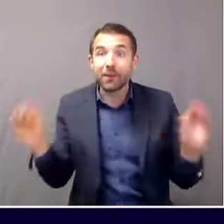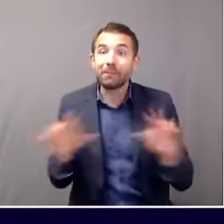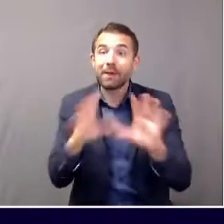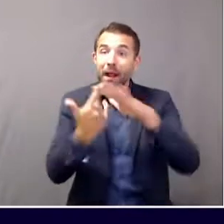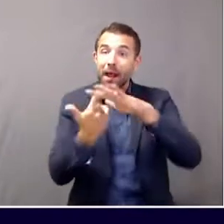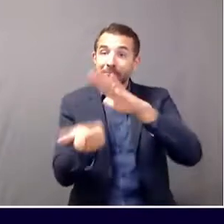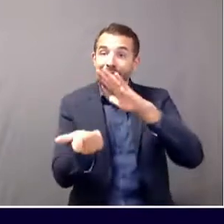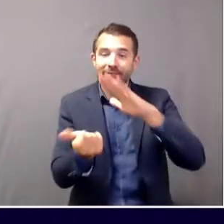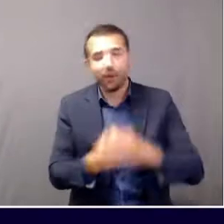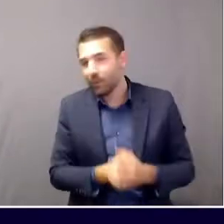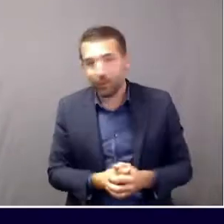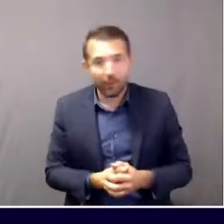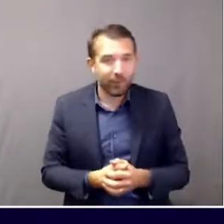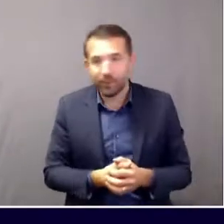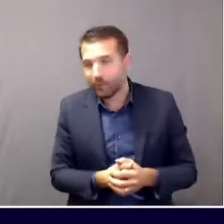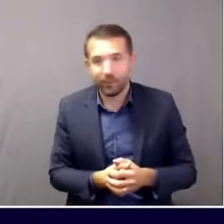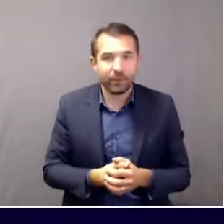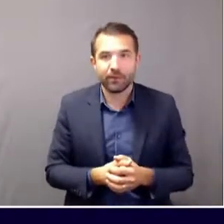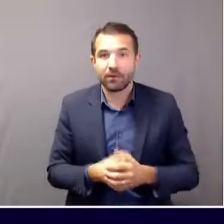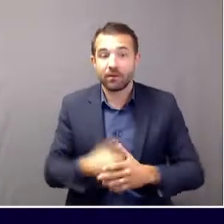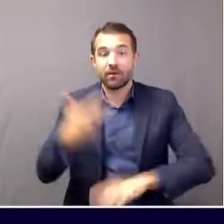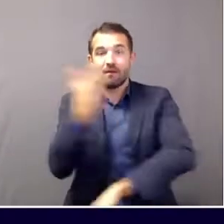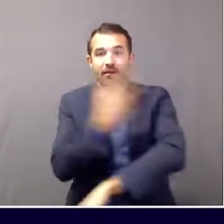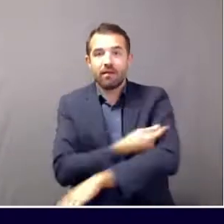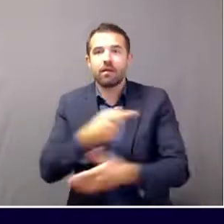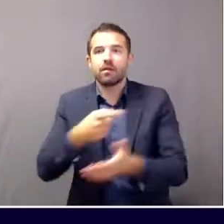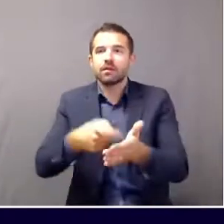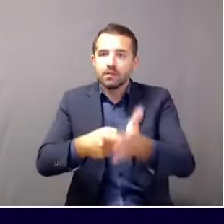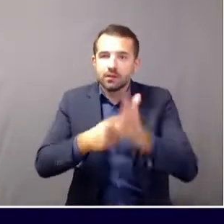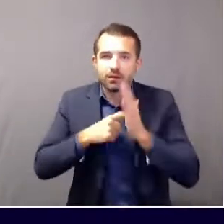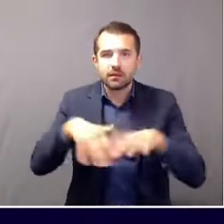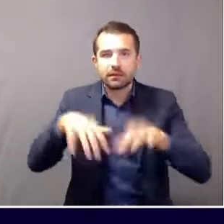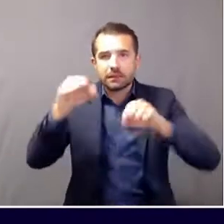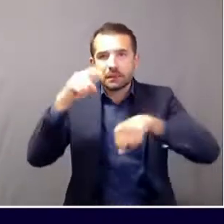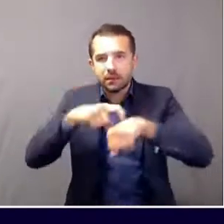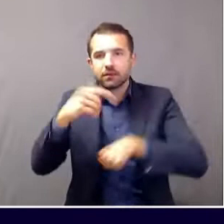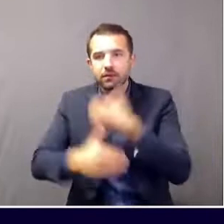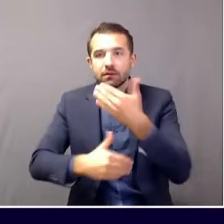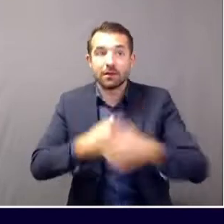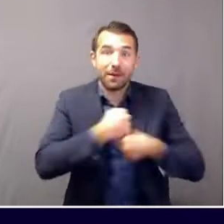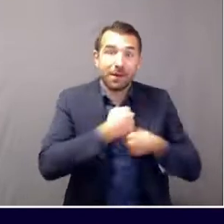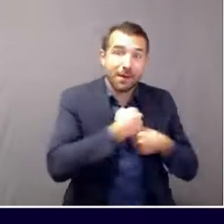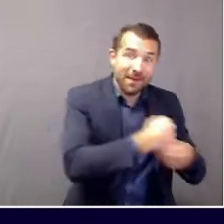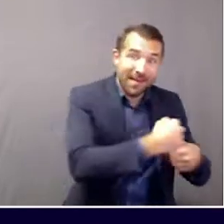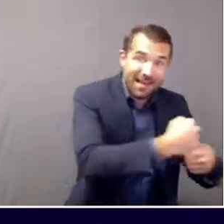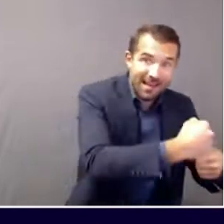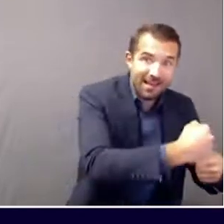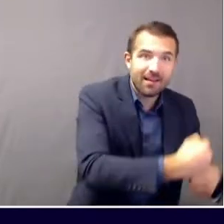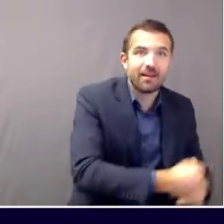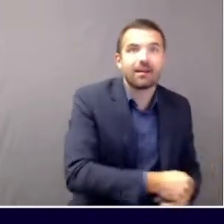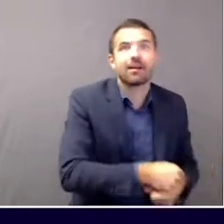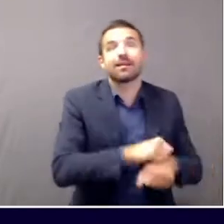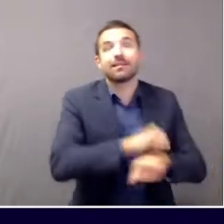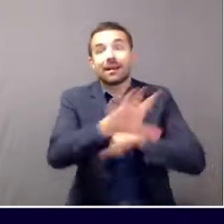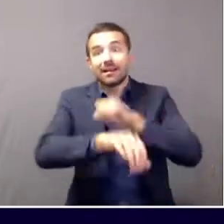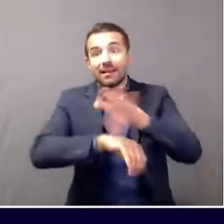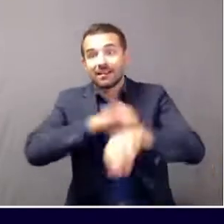vaccines take time to manufacturer